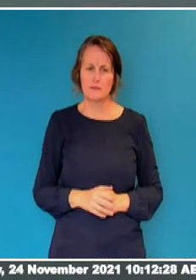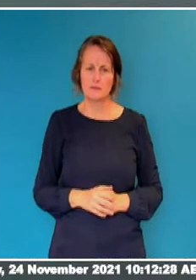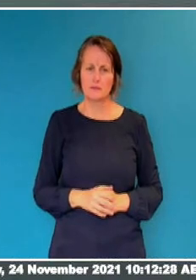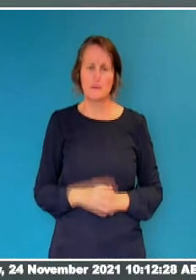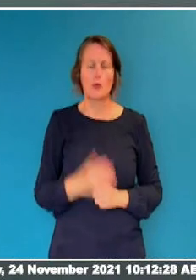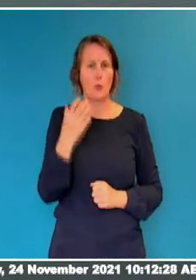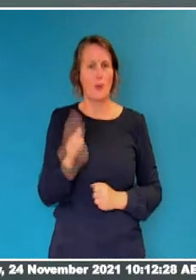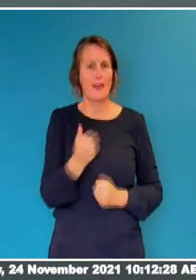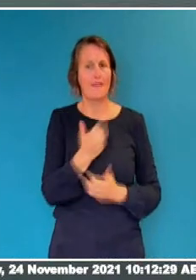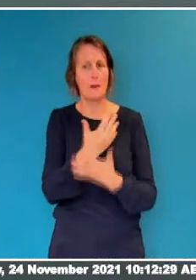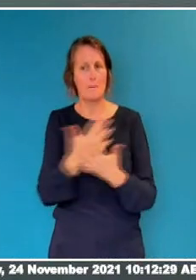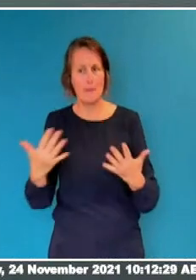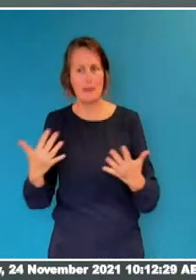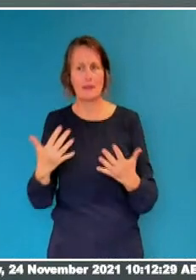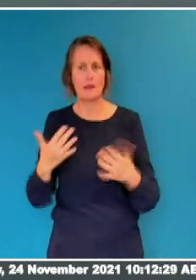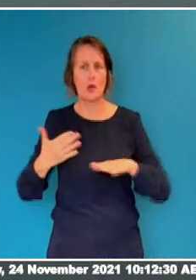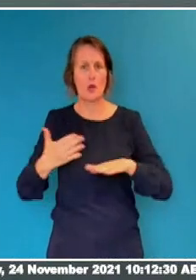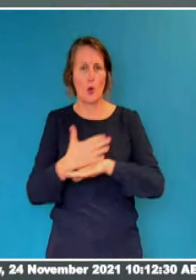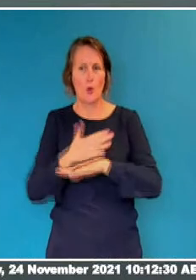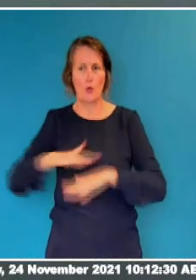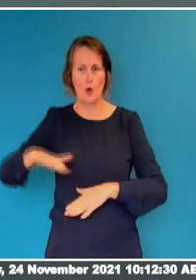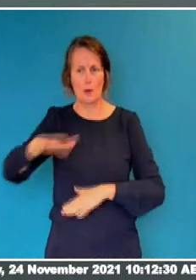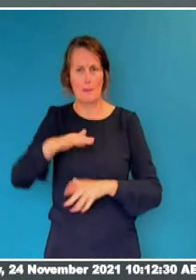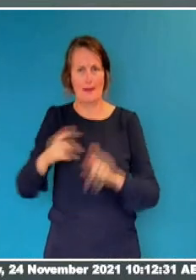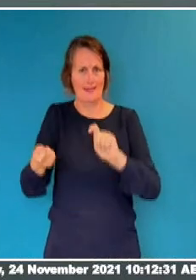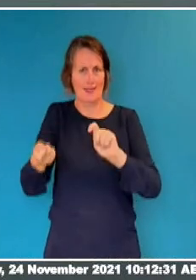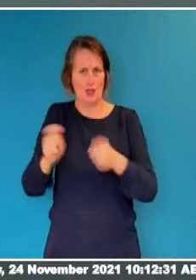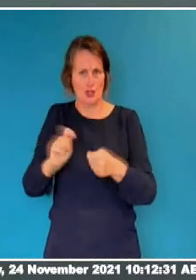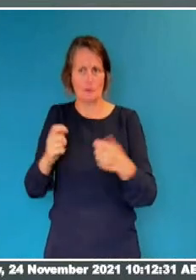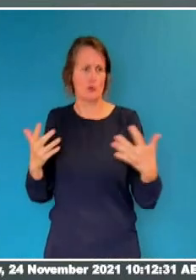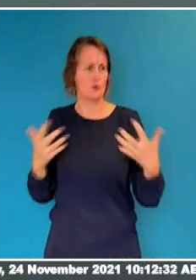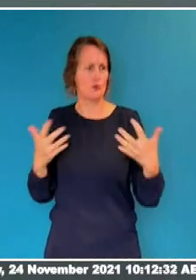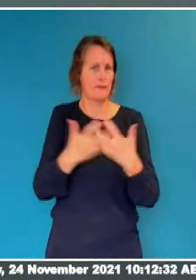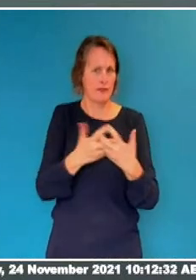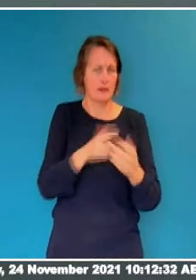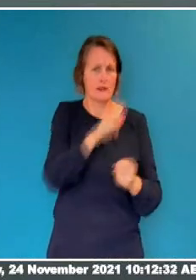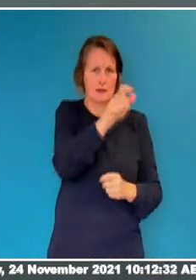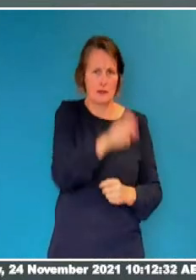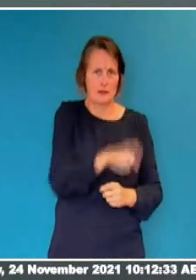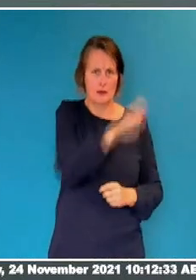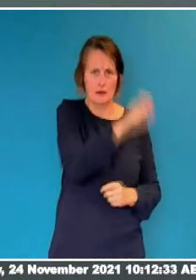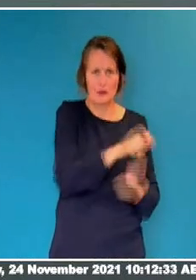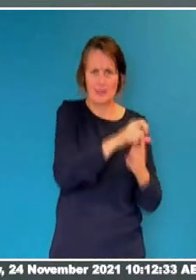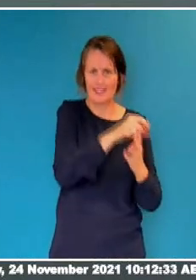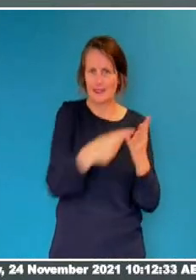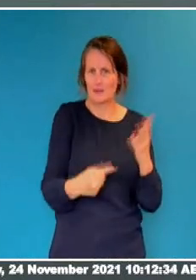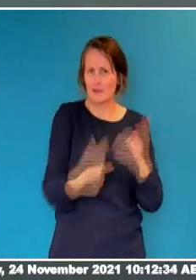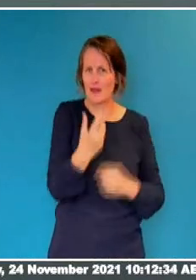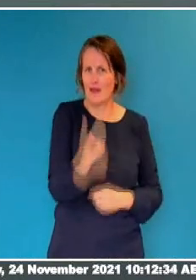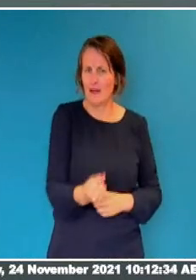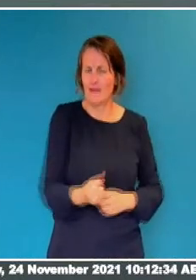makes to bring in, to our employment, people with disabilities, as I think you referred to